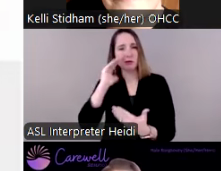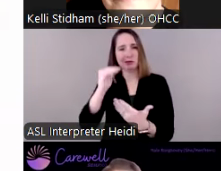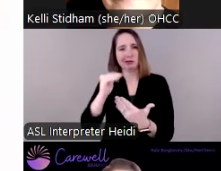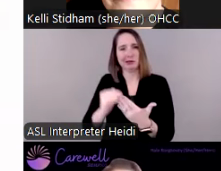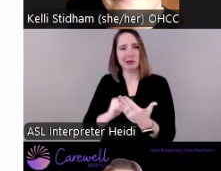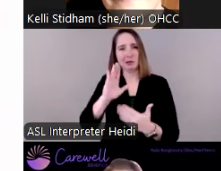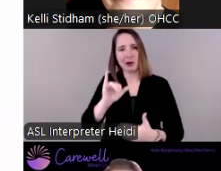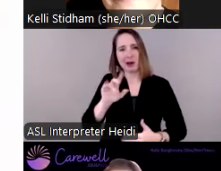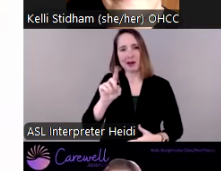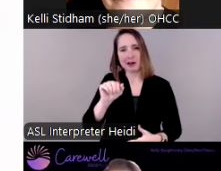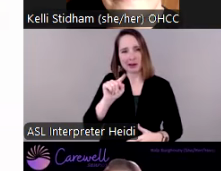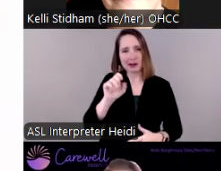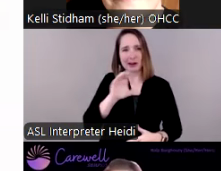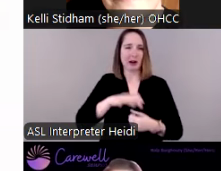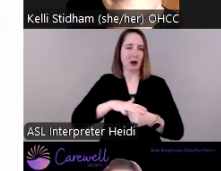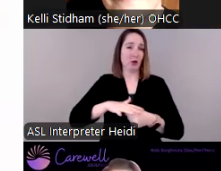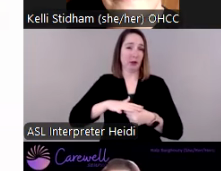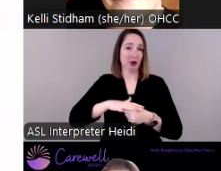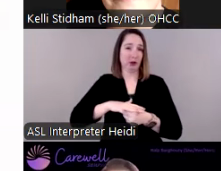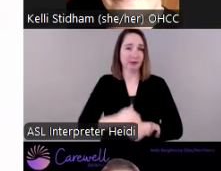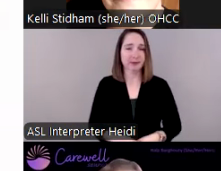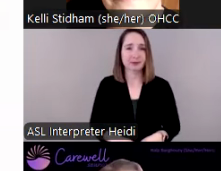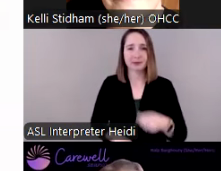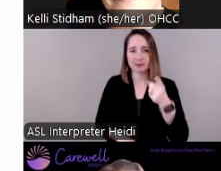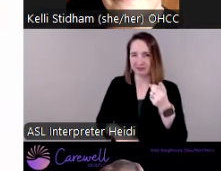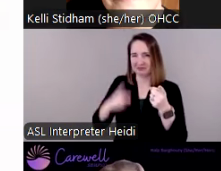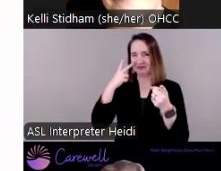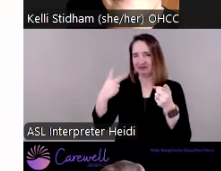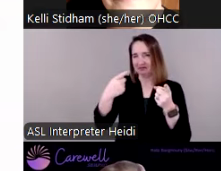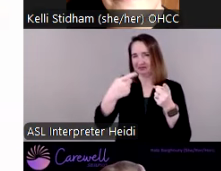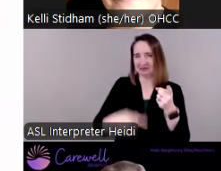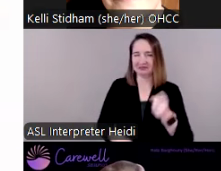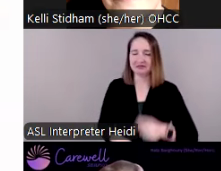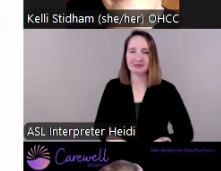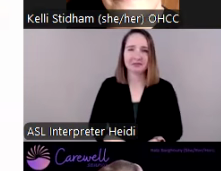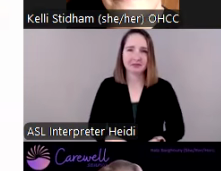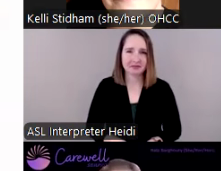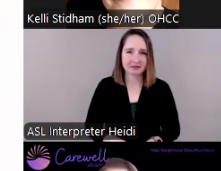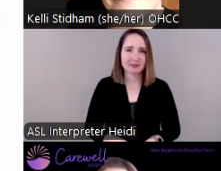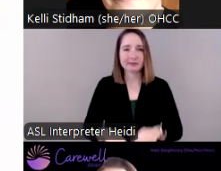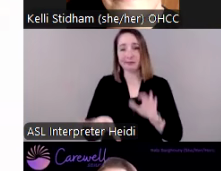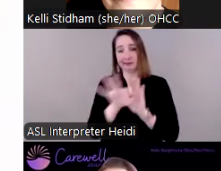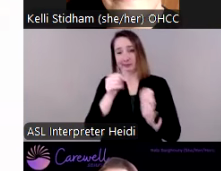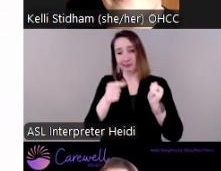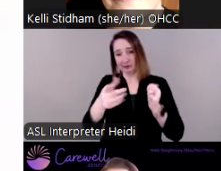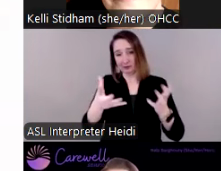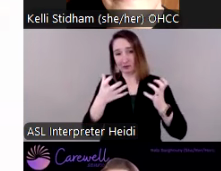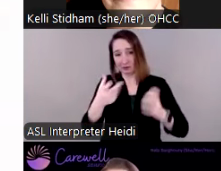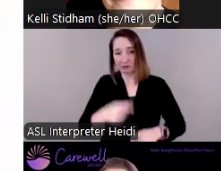date and location. So you're going to see a screen like that and you pick the